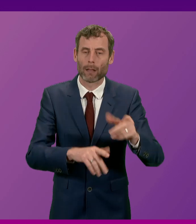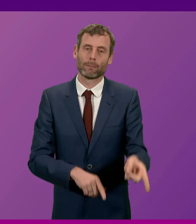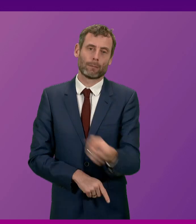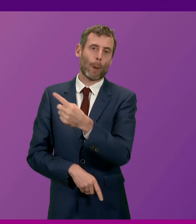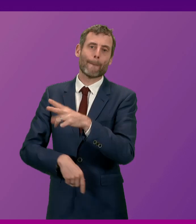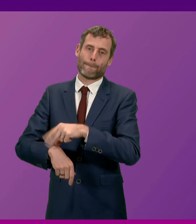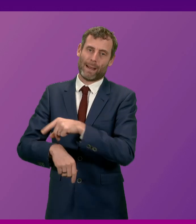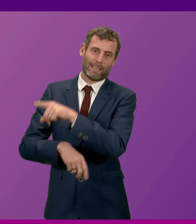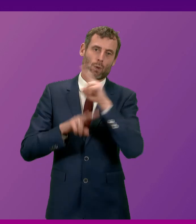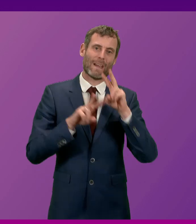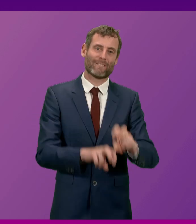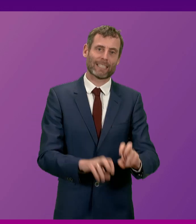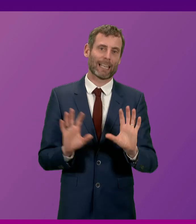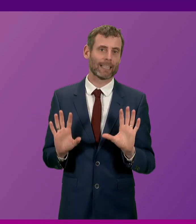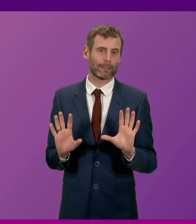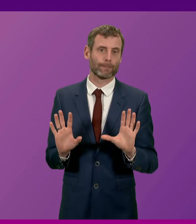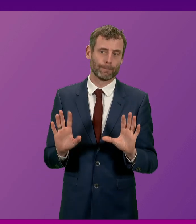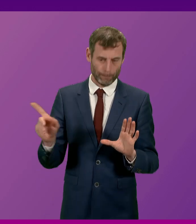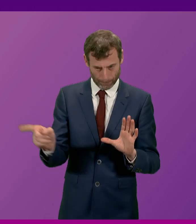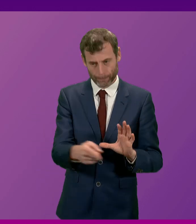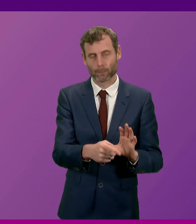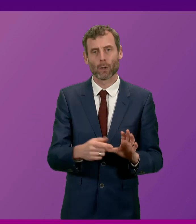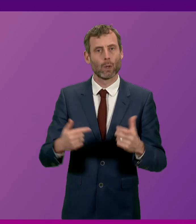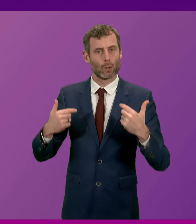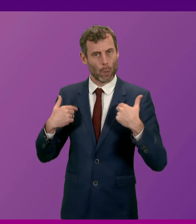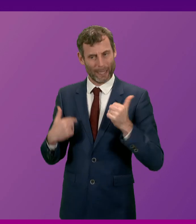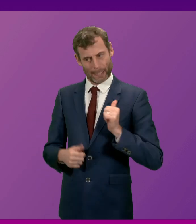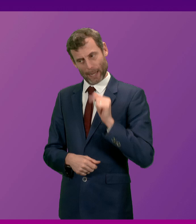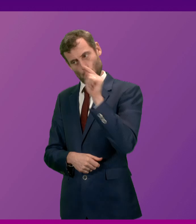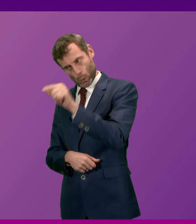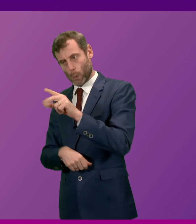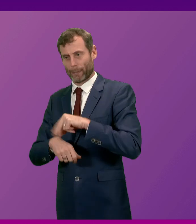and I am sure that Sue Webber will agree that we would expect the police to do so.